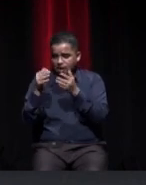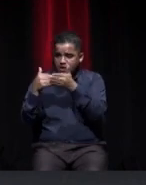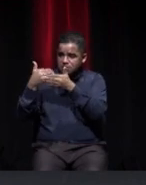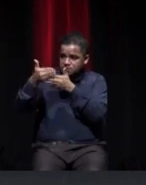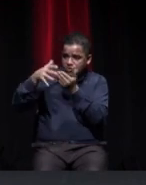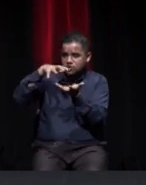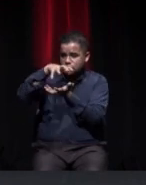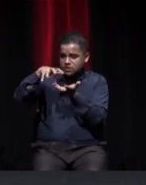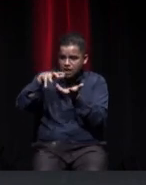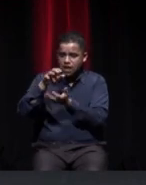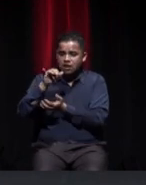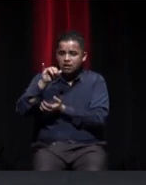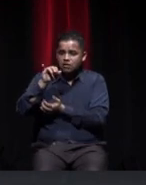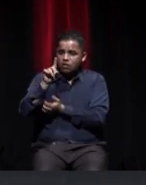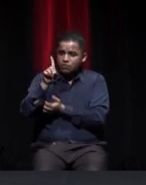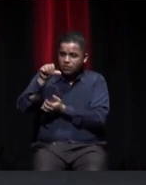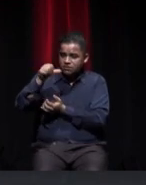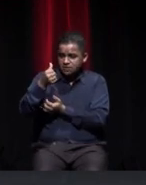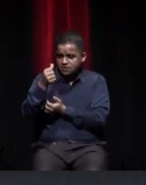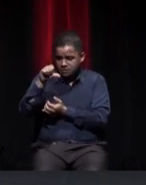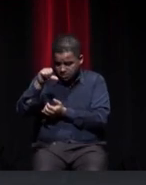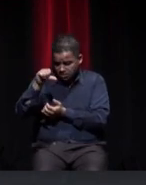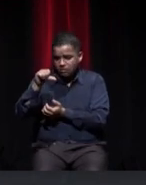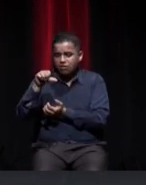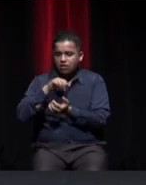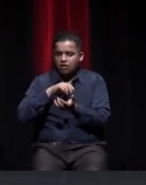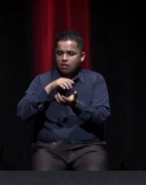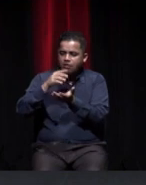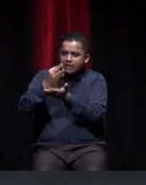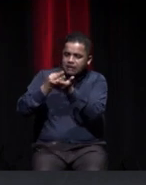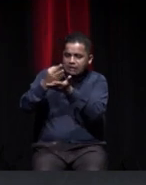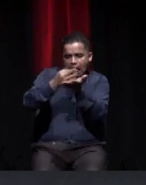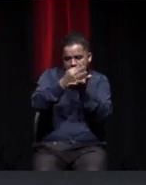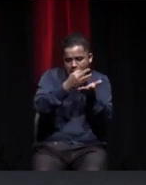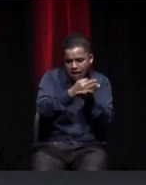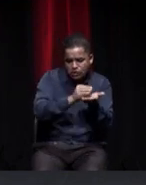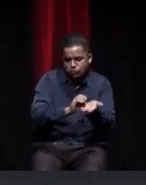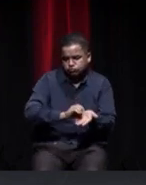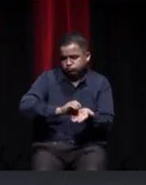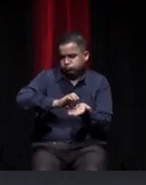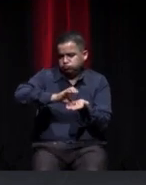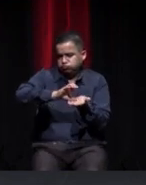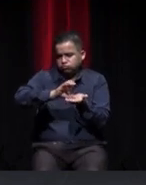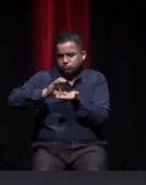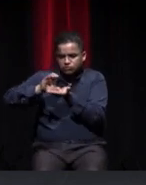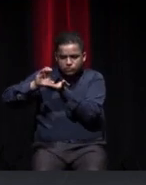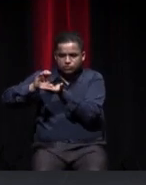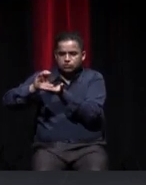in 1969, organizing texts he'd been writing since '58.